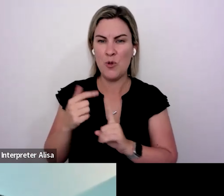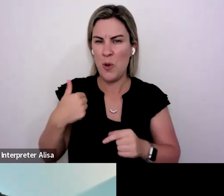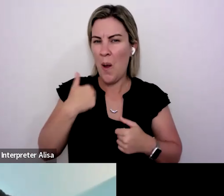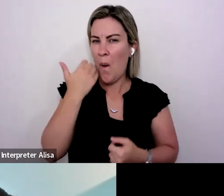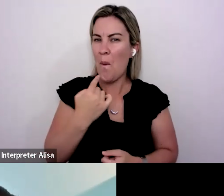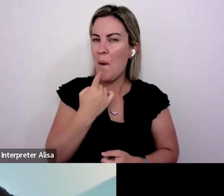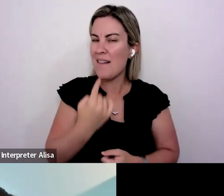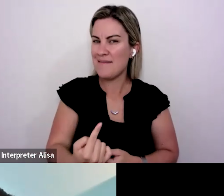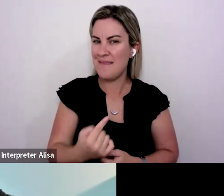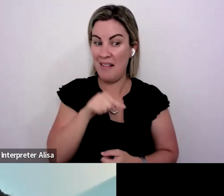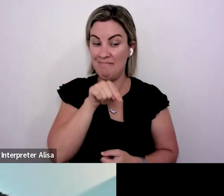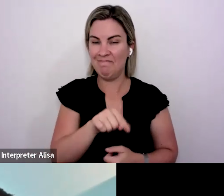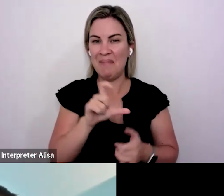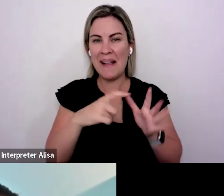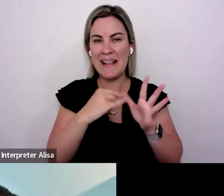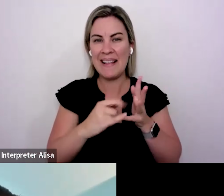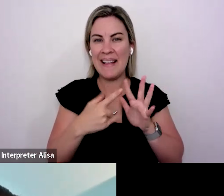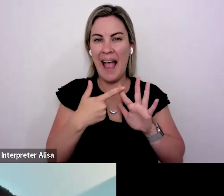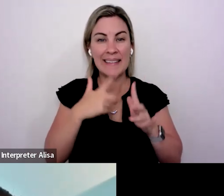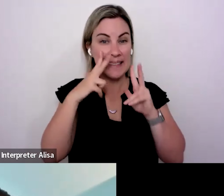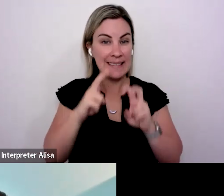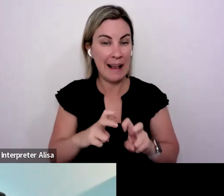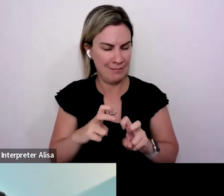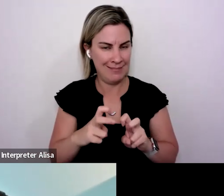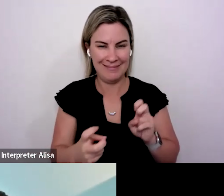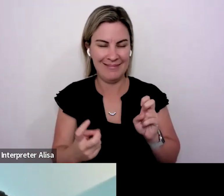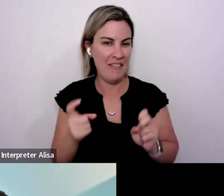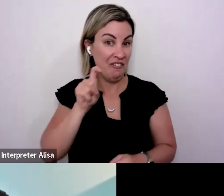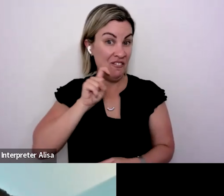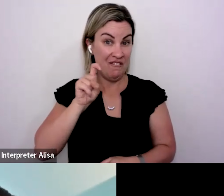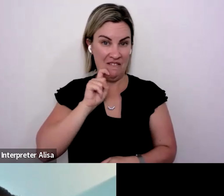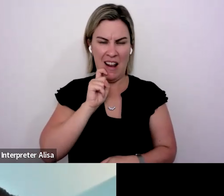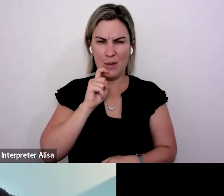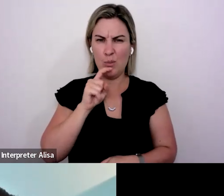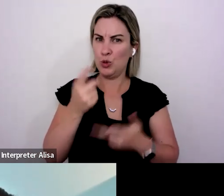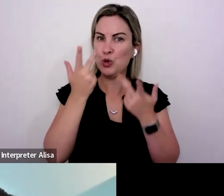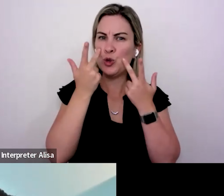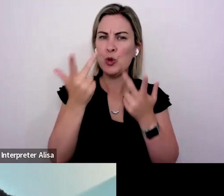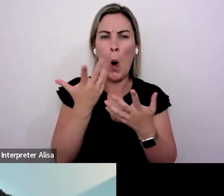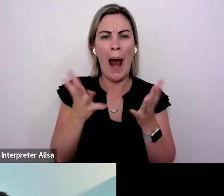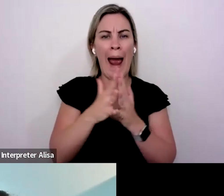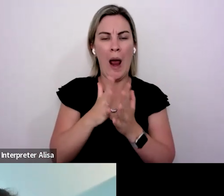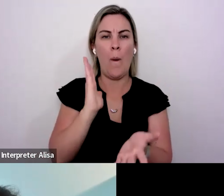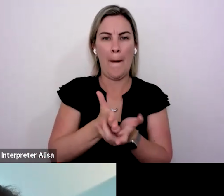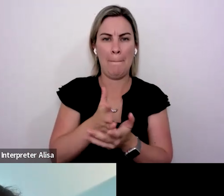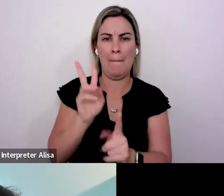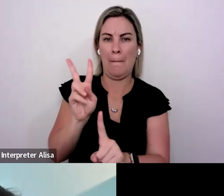talk to how you practically apply those 10 principles during a project.